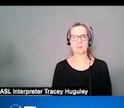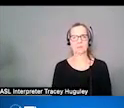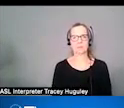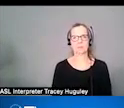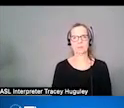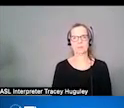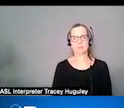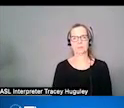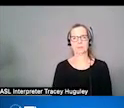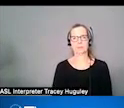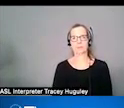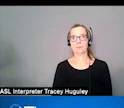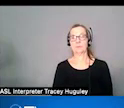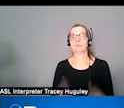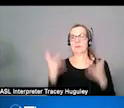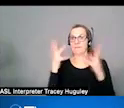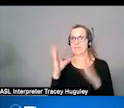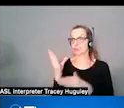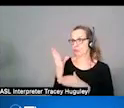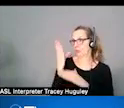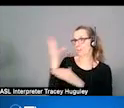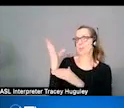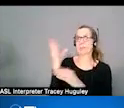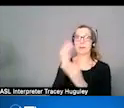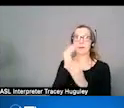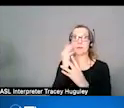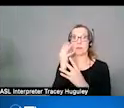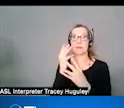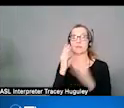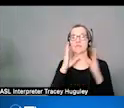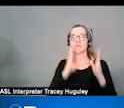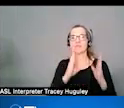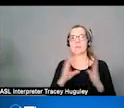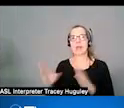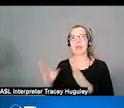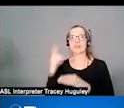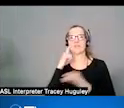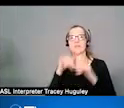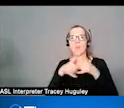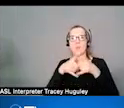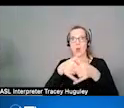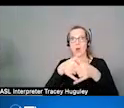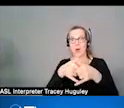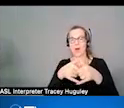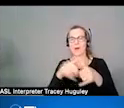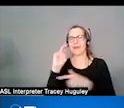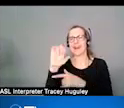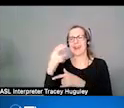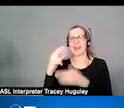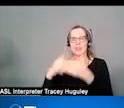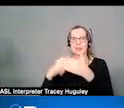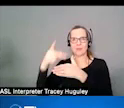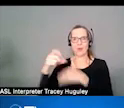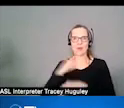So once you have submitted this information and in preparation for an award, NIH program staff at the institute,